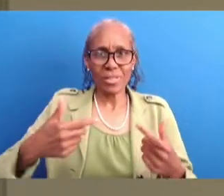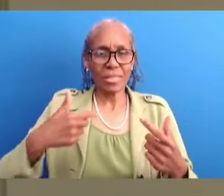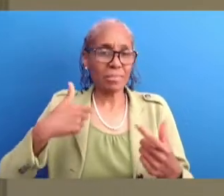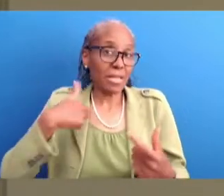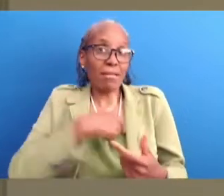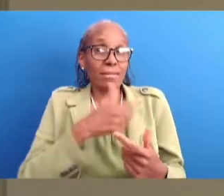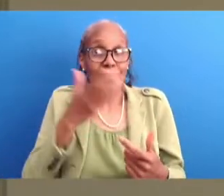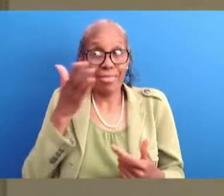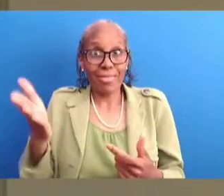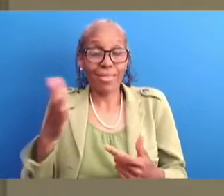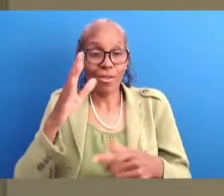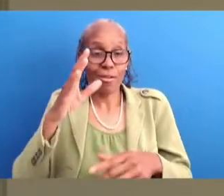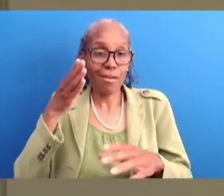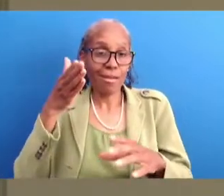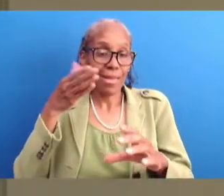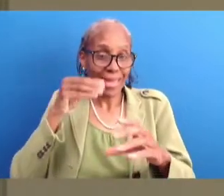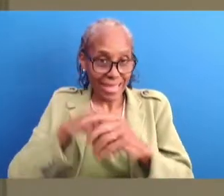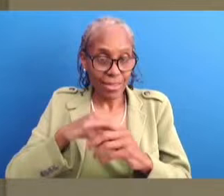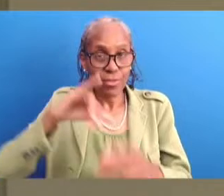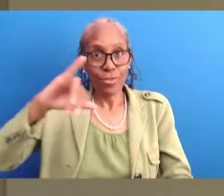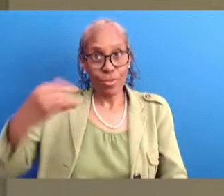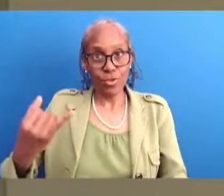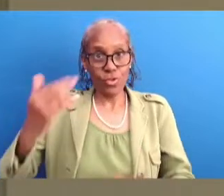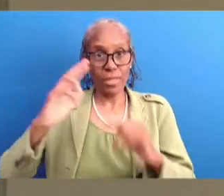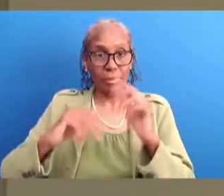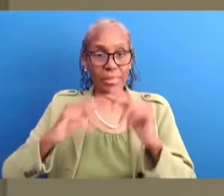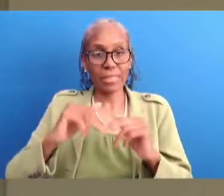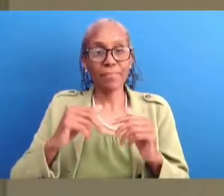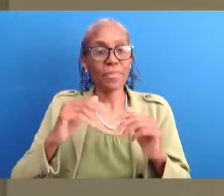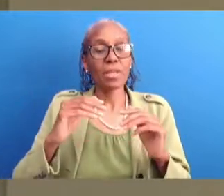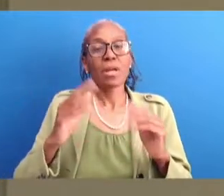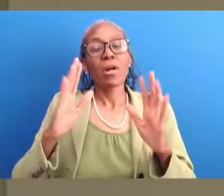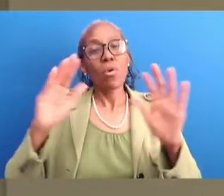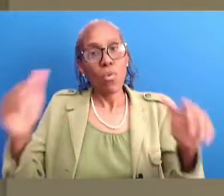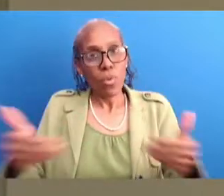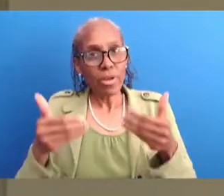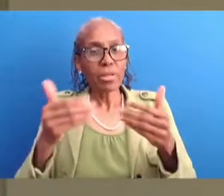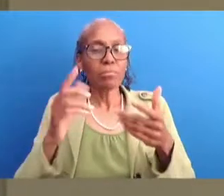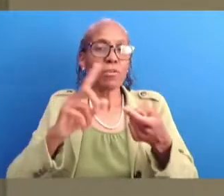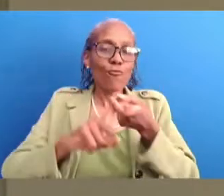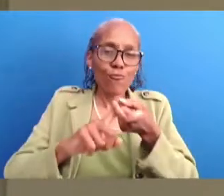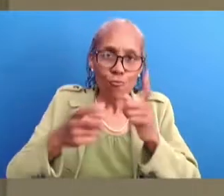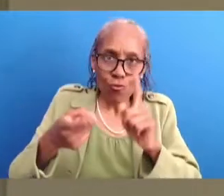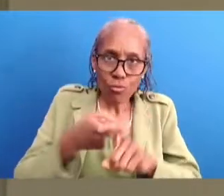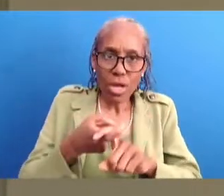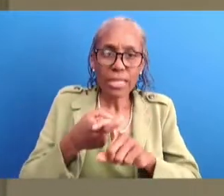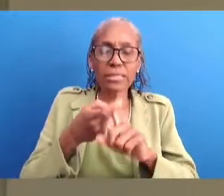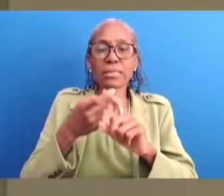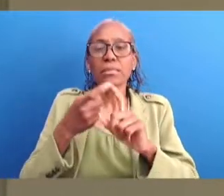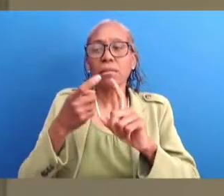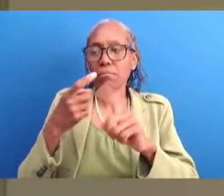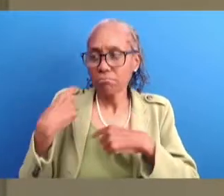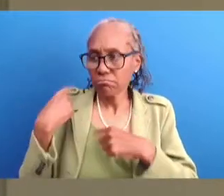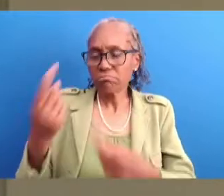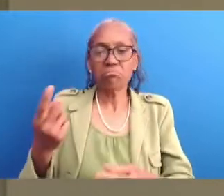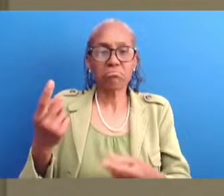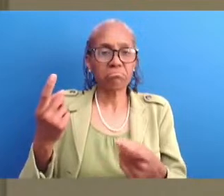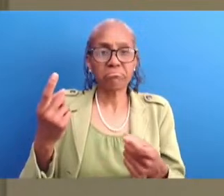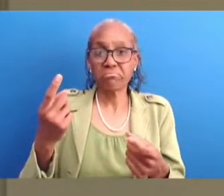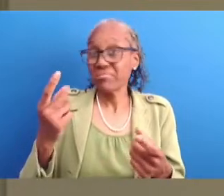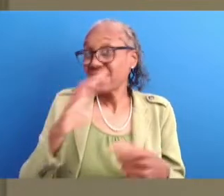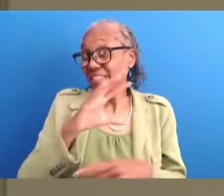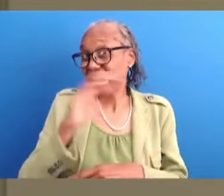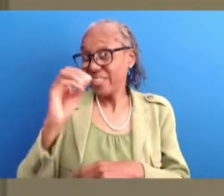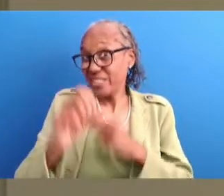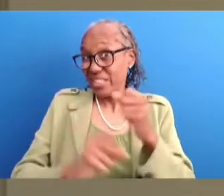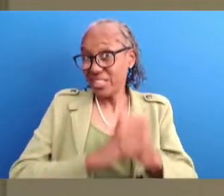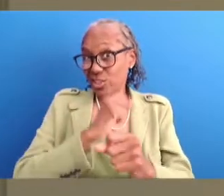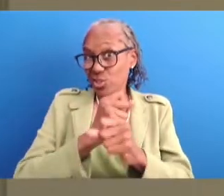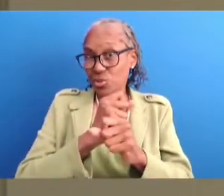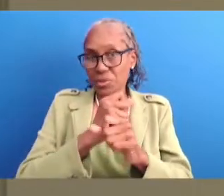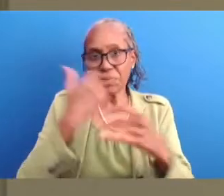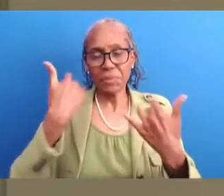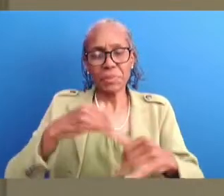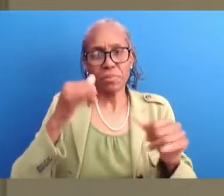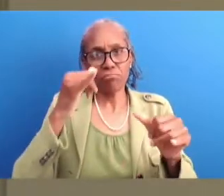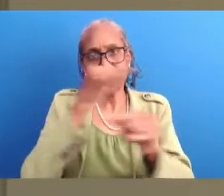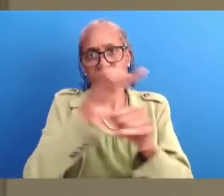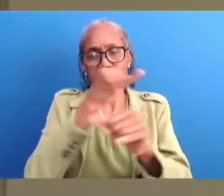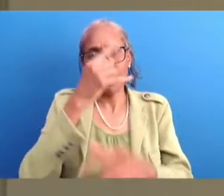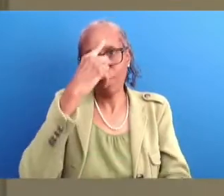ALL WELCOMED ME OUT AT THE J.